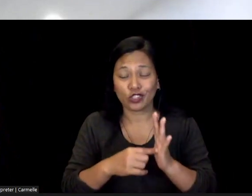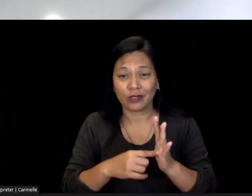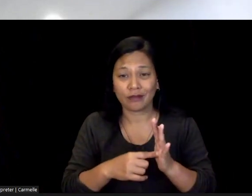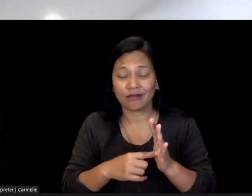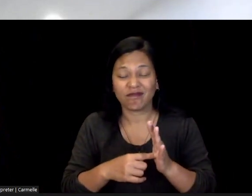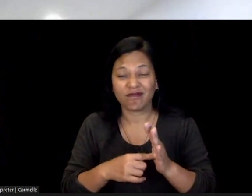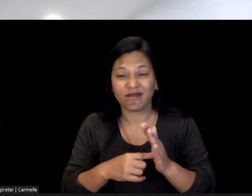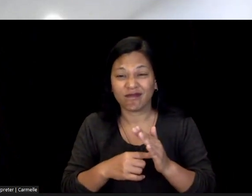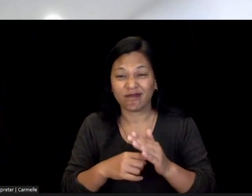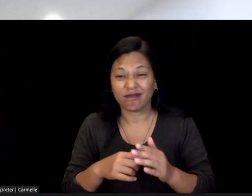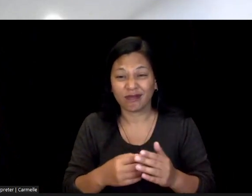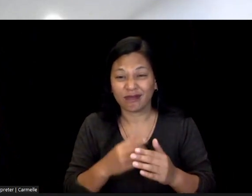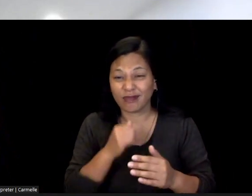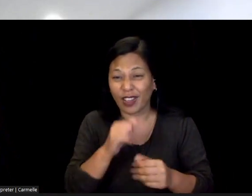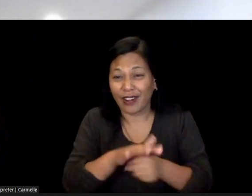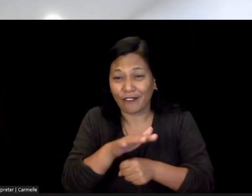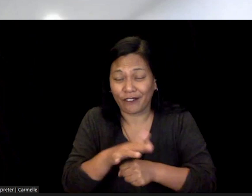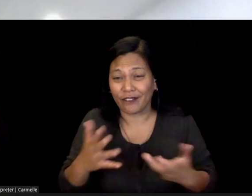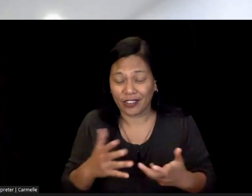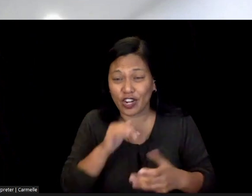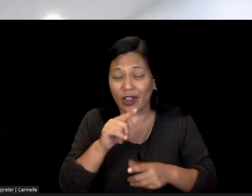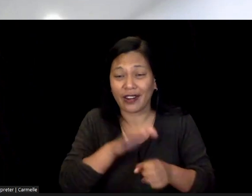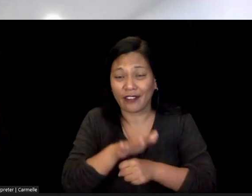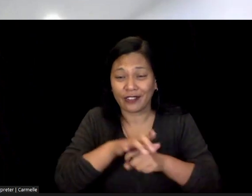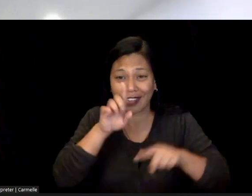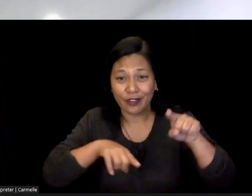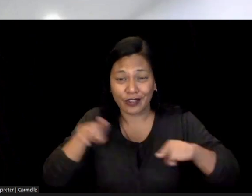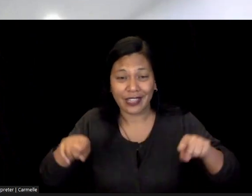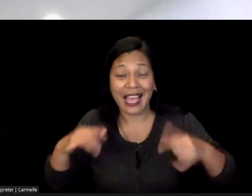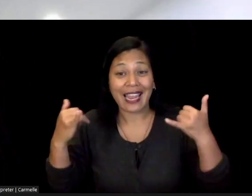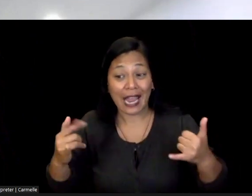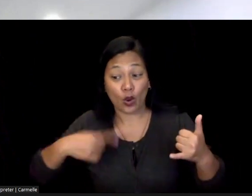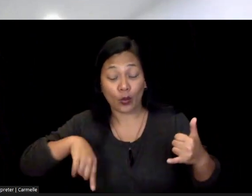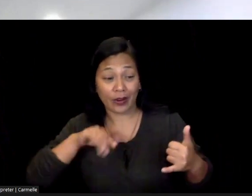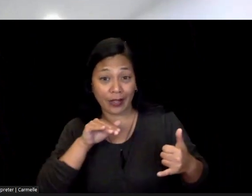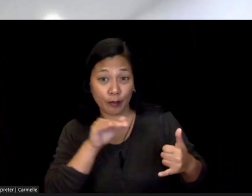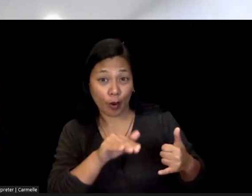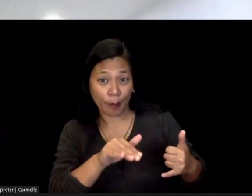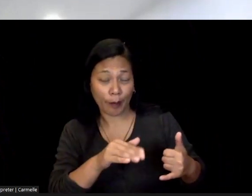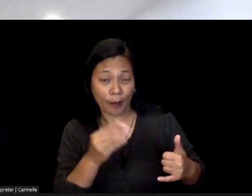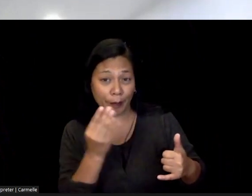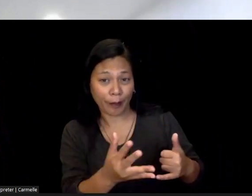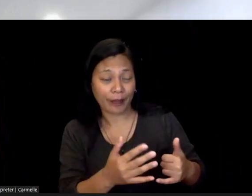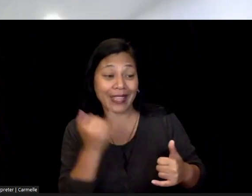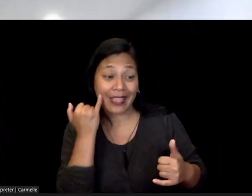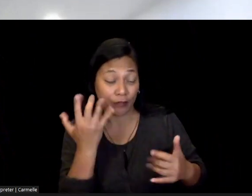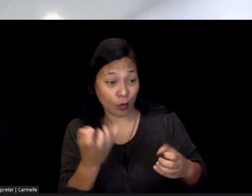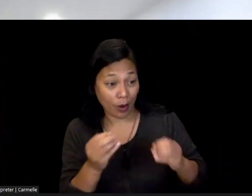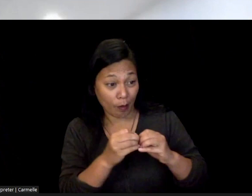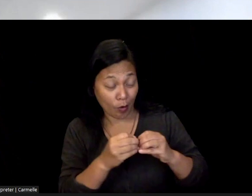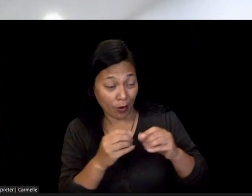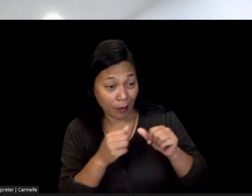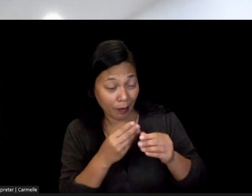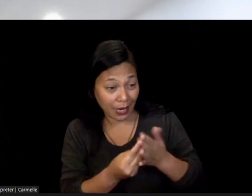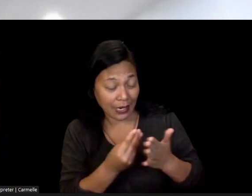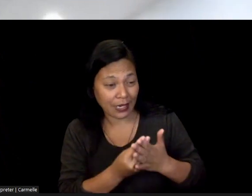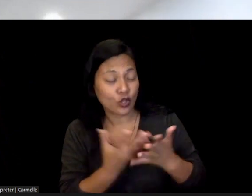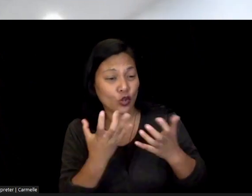So we're now kind of being this, you know, artificial prompt of the marketplace to say, Hey, if you want CMF money, start this.